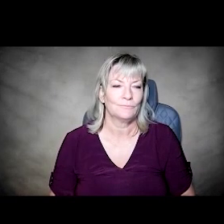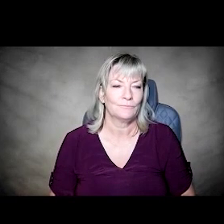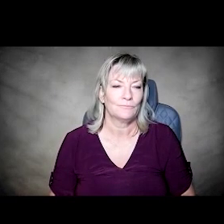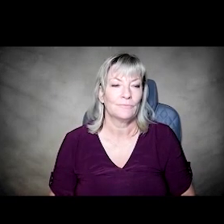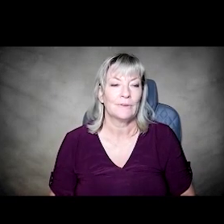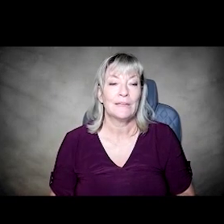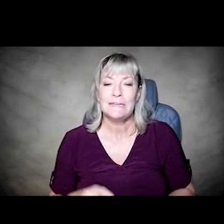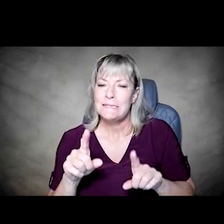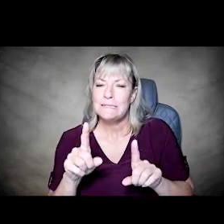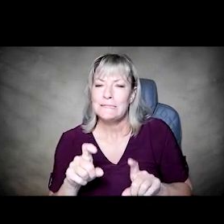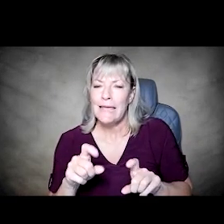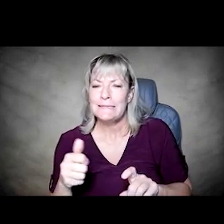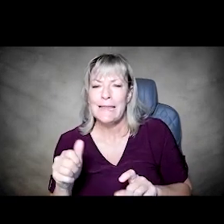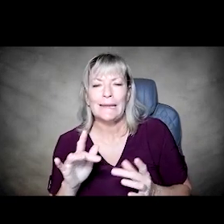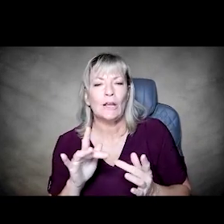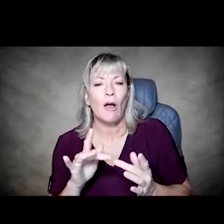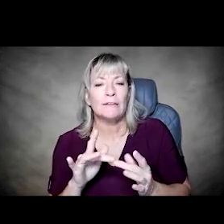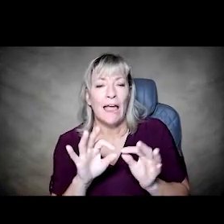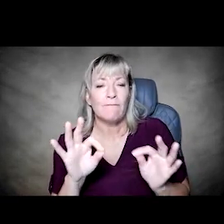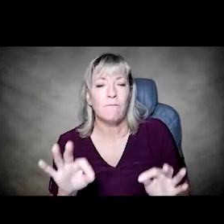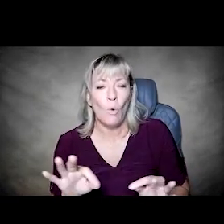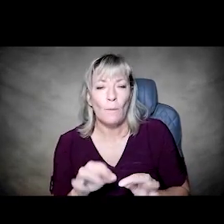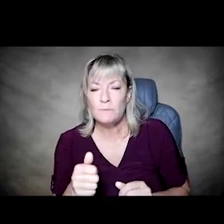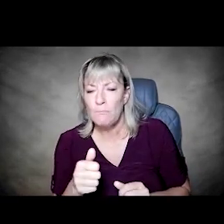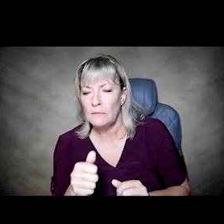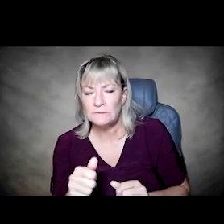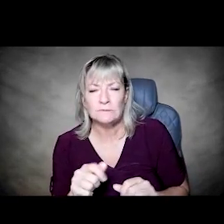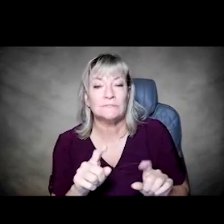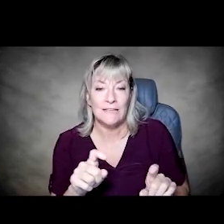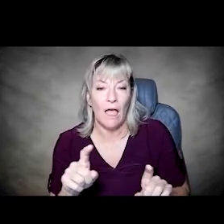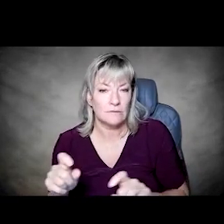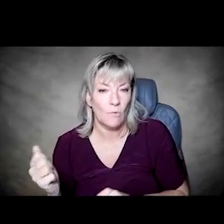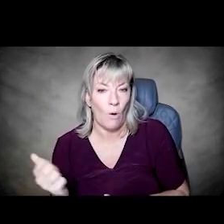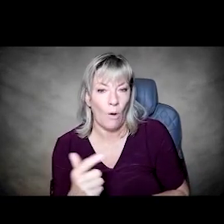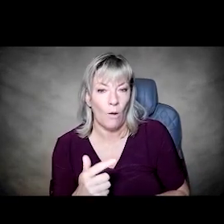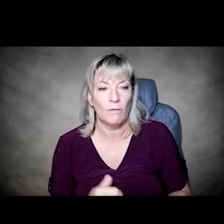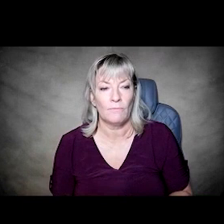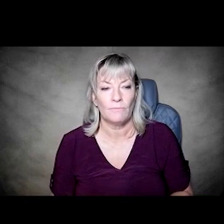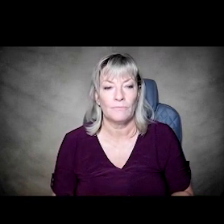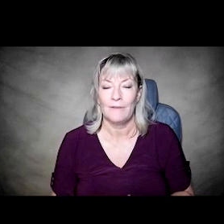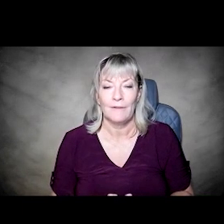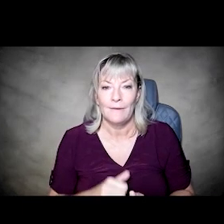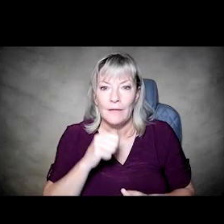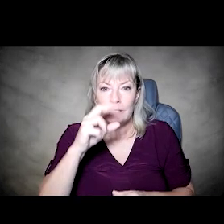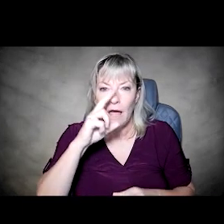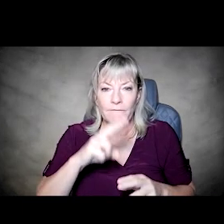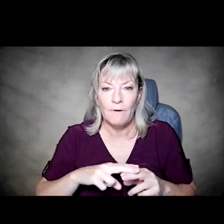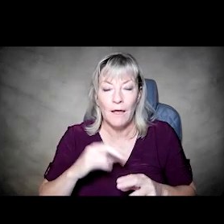Test any contact forms, buttons, etc. It would not be fun to miss out on key participants